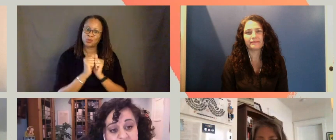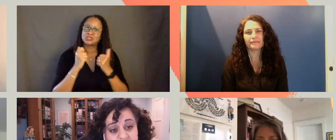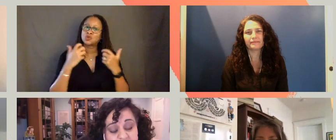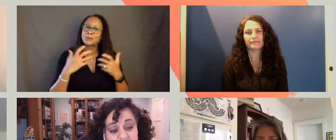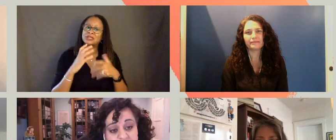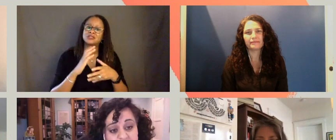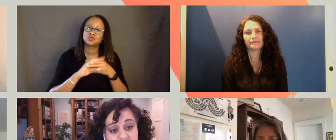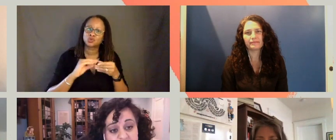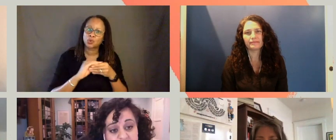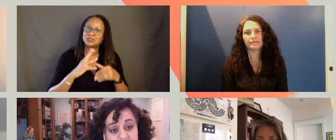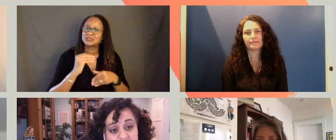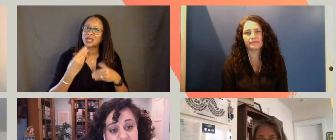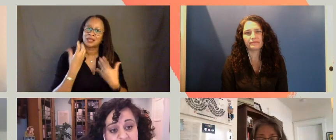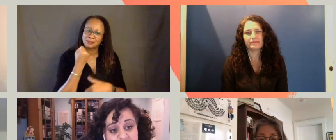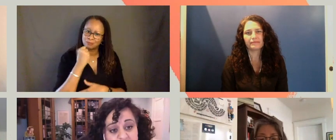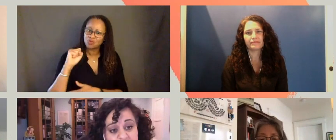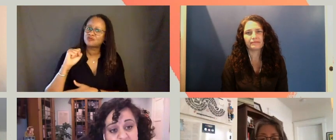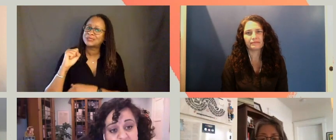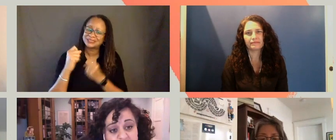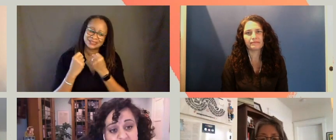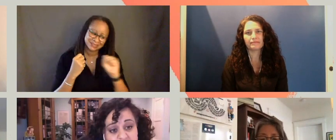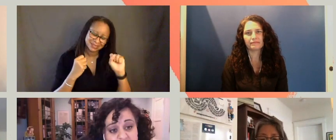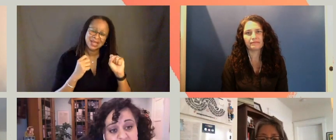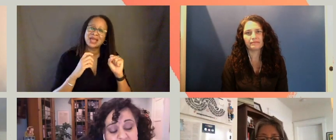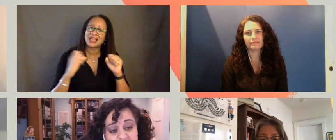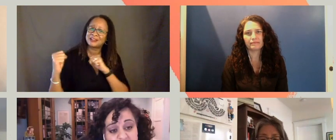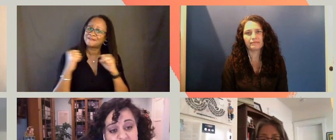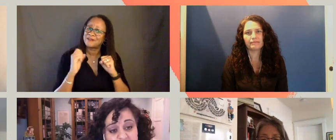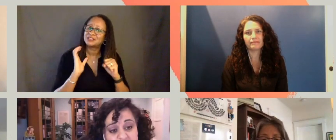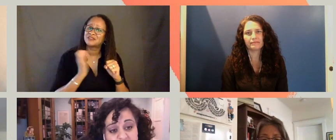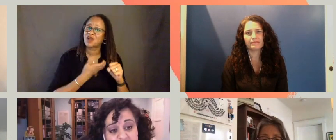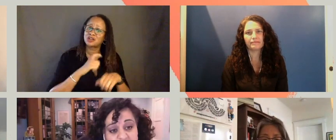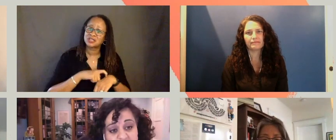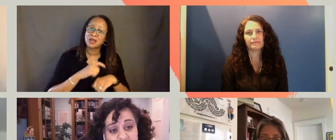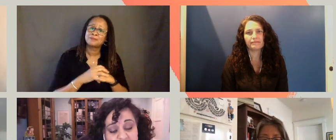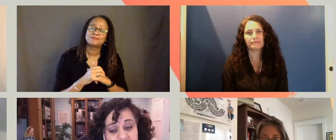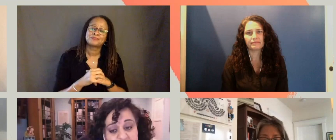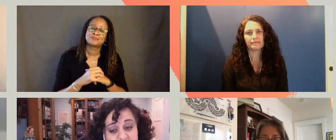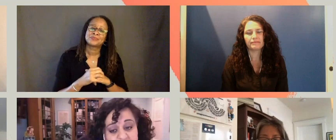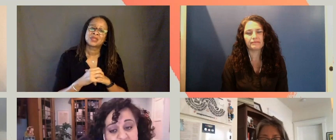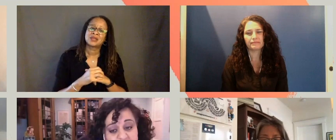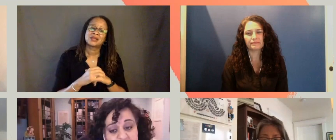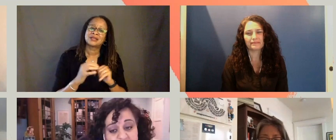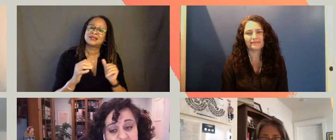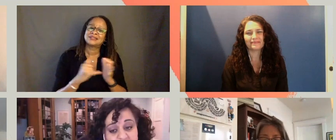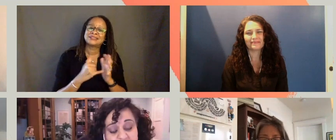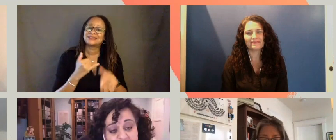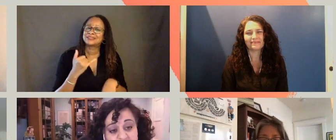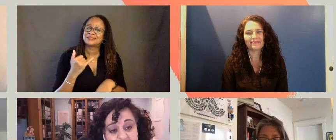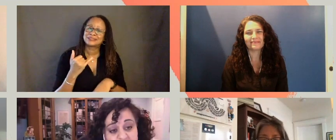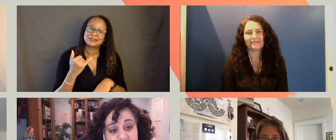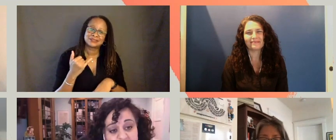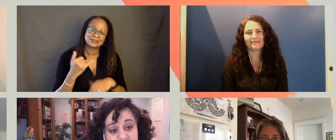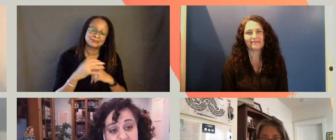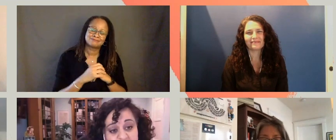and the movements and the fights of our times. And so, it is the personal and the political movement